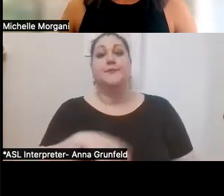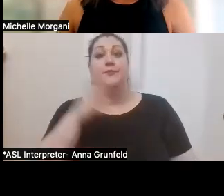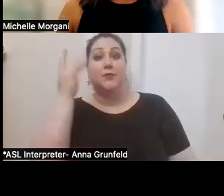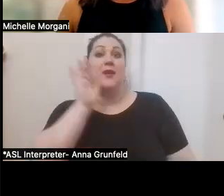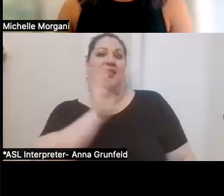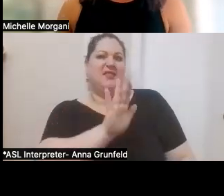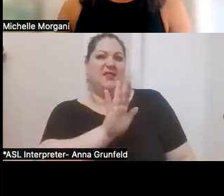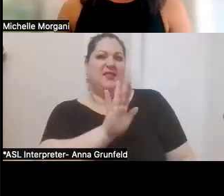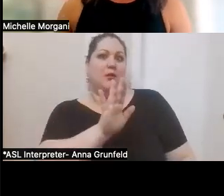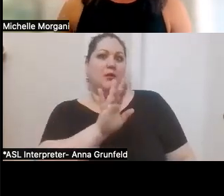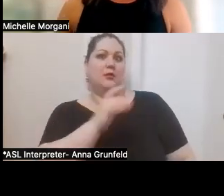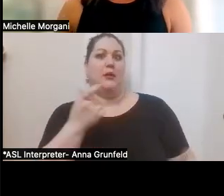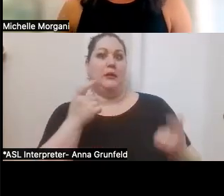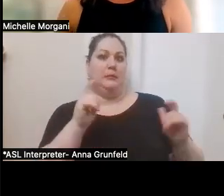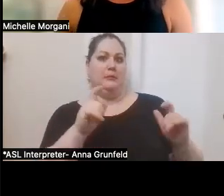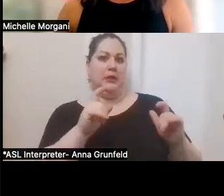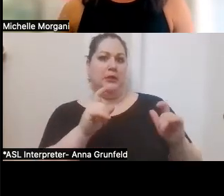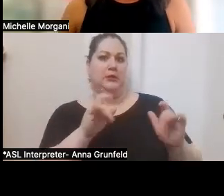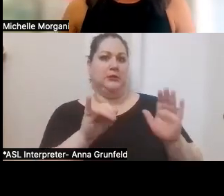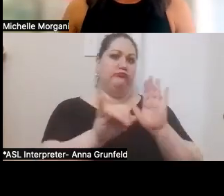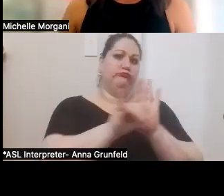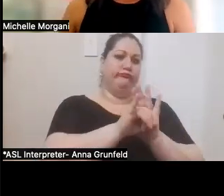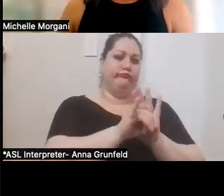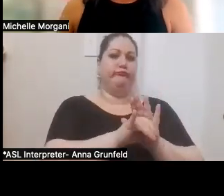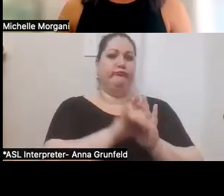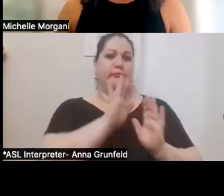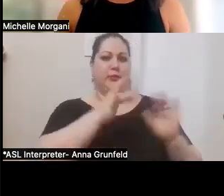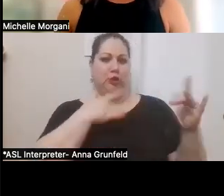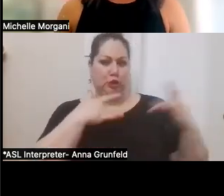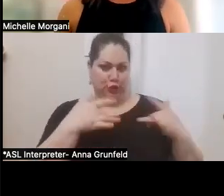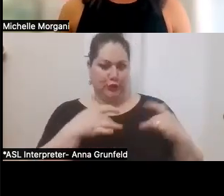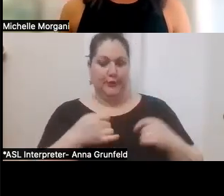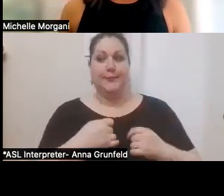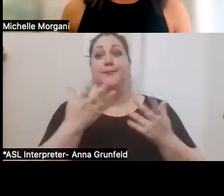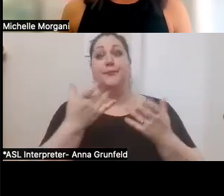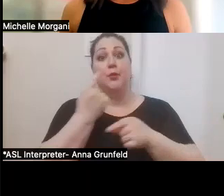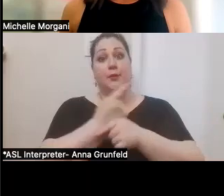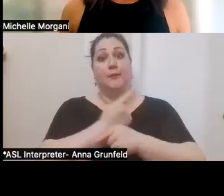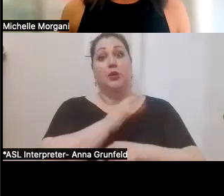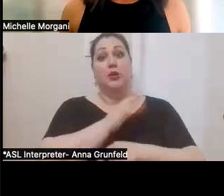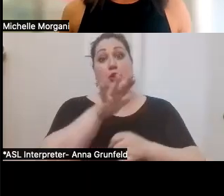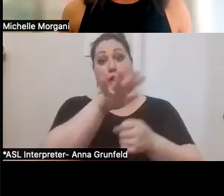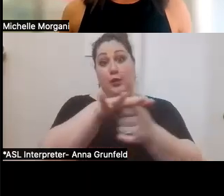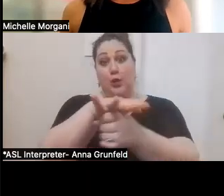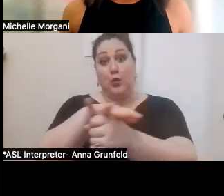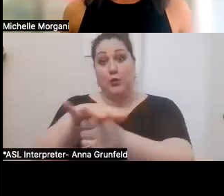We want to ensure that the location is in a site in which the student is able to attain.